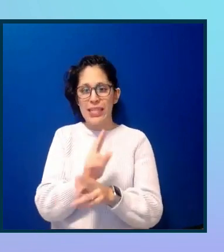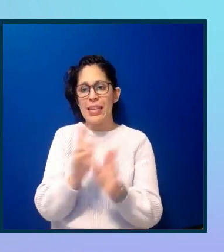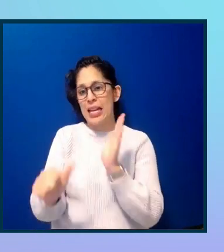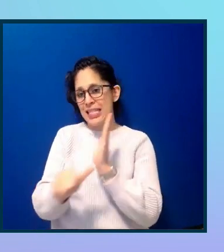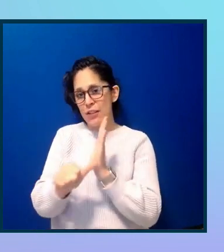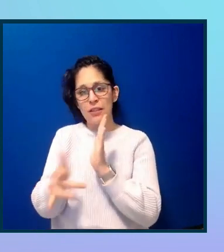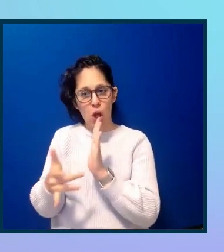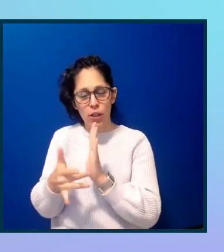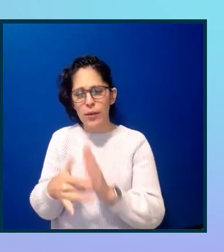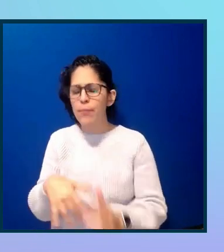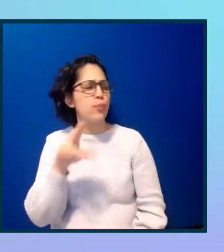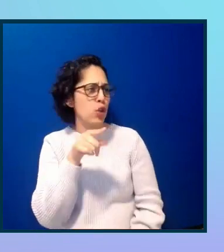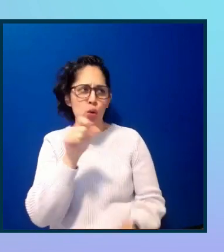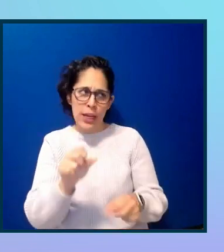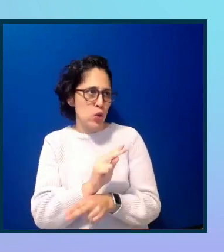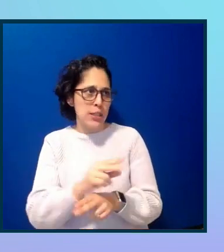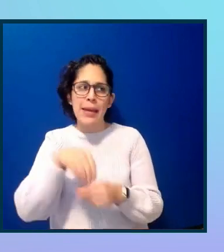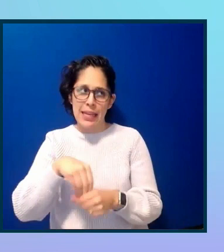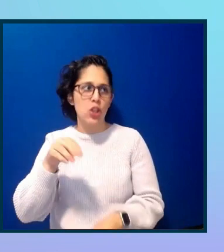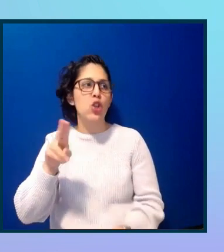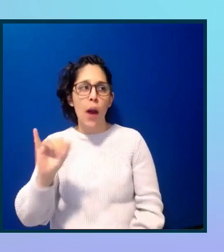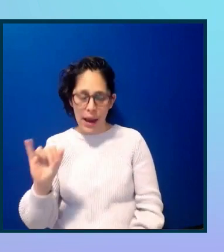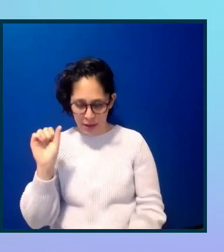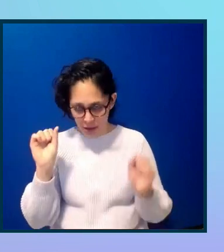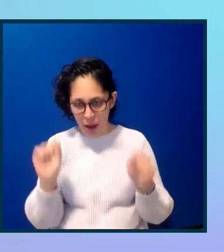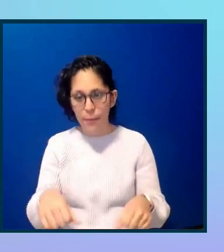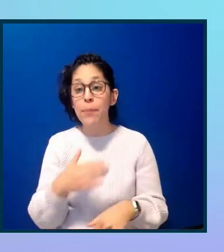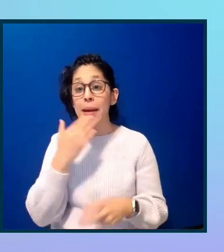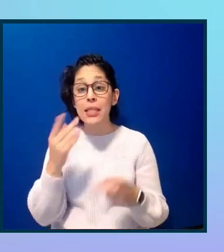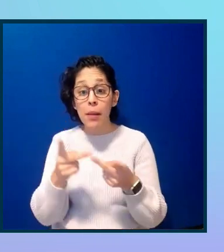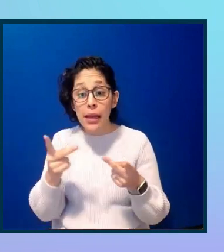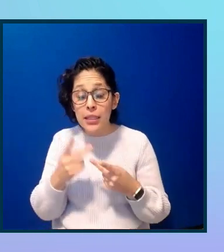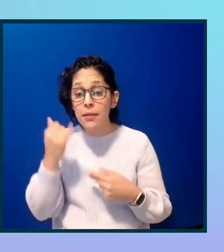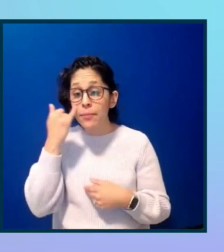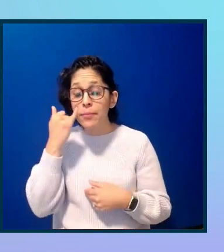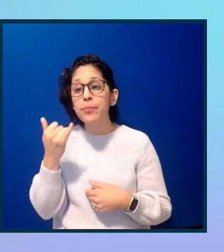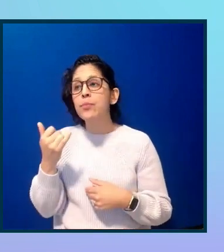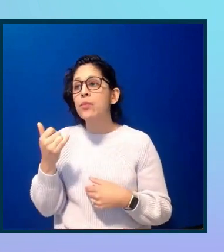No, you can use them in the UI. The best place to, if you really get into it and you start looking at this language,